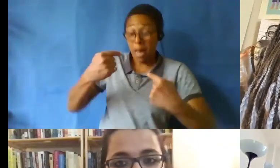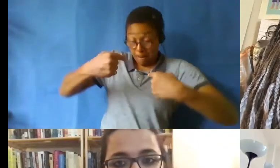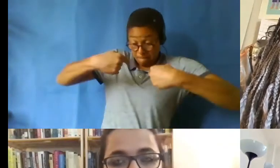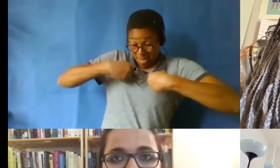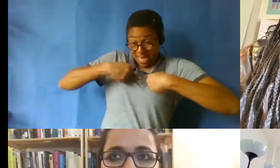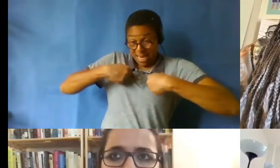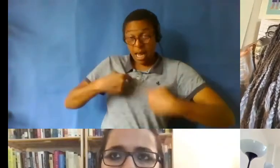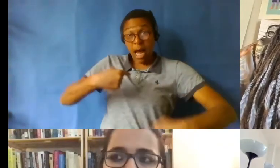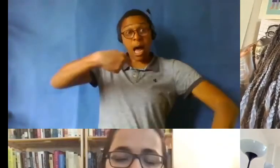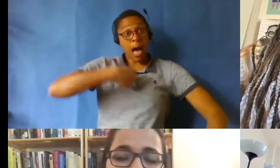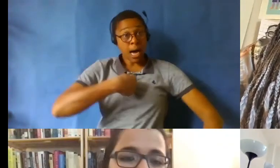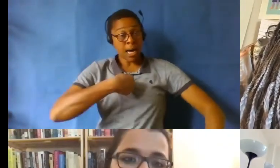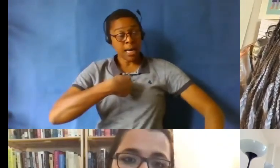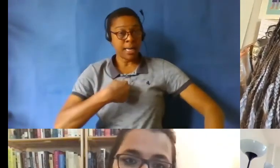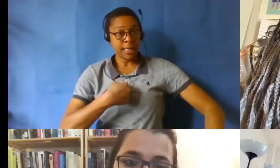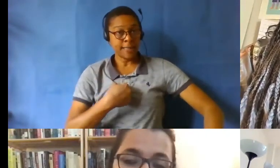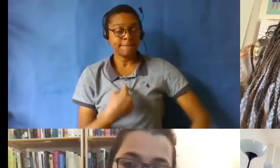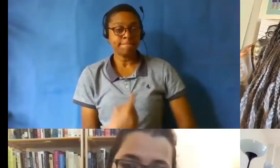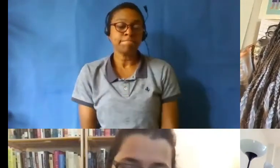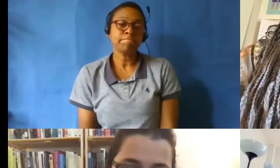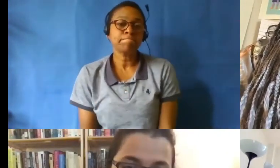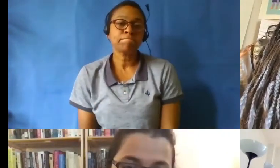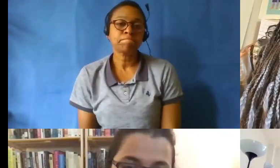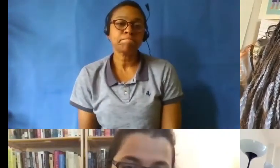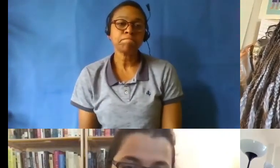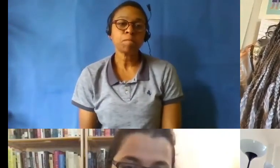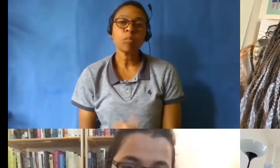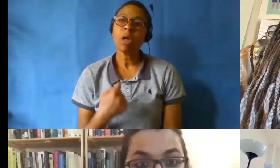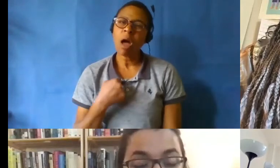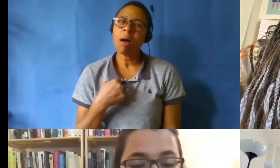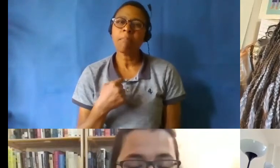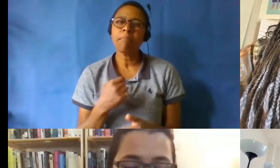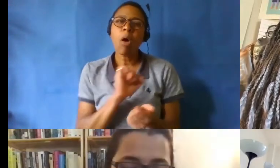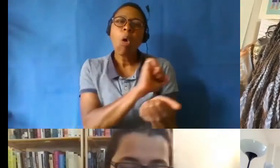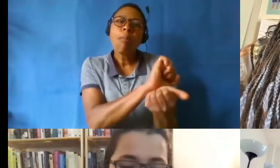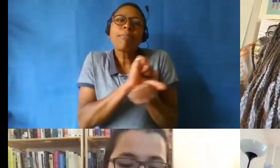and I really like, so I'm taking from her and Nirmala Erevelles there but I